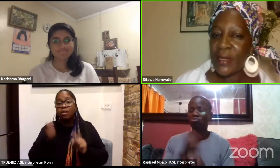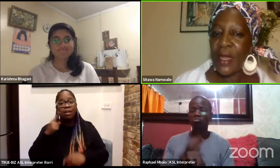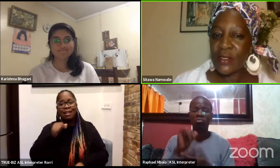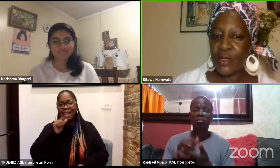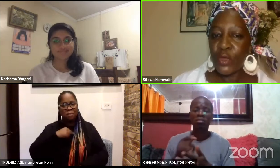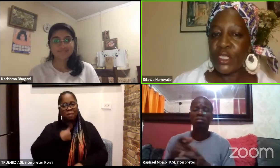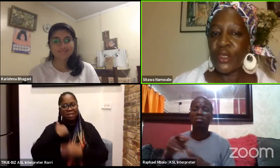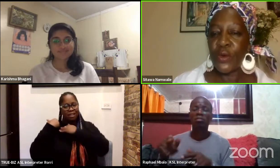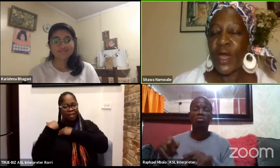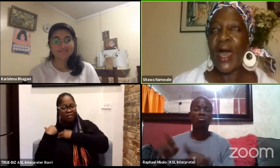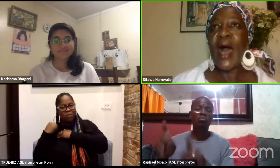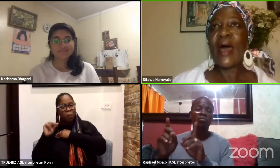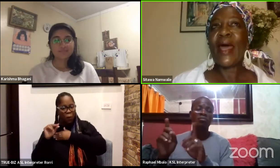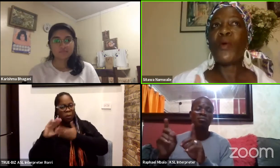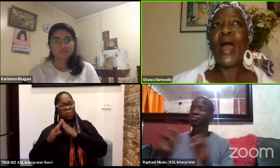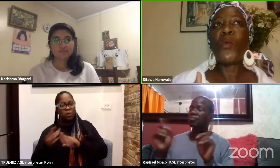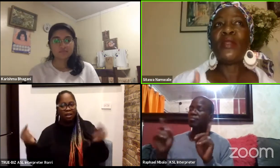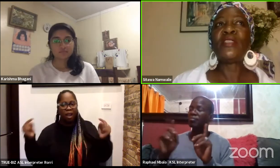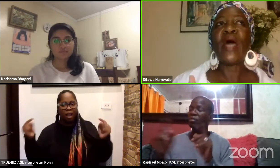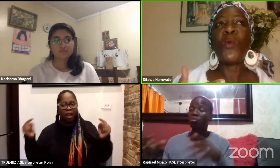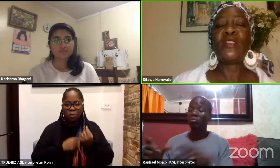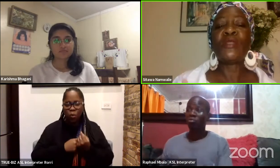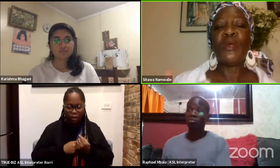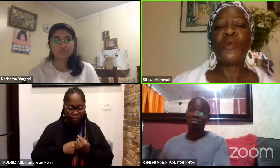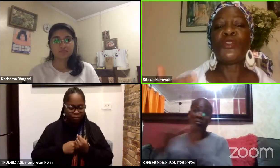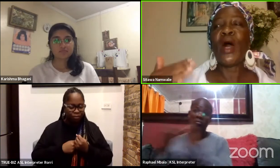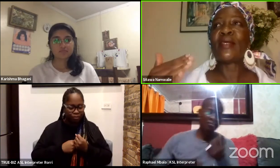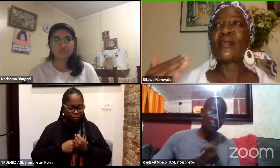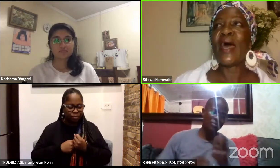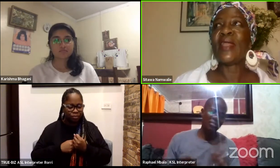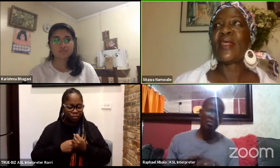and supporting you. And I wanted people to understand